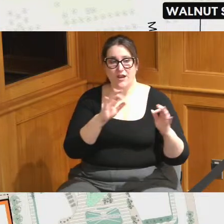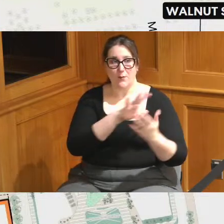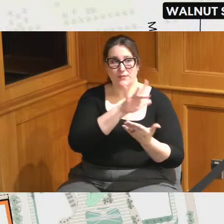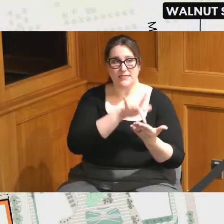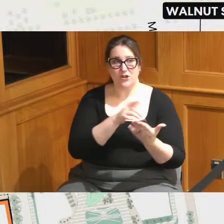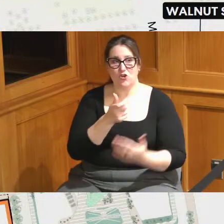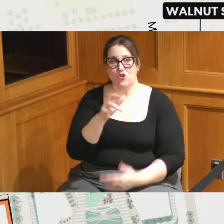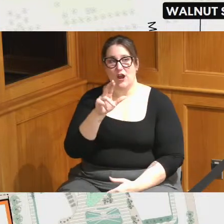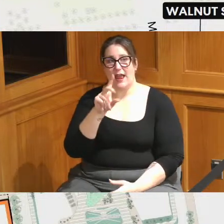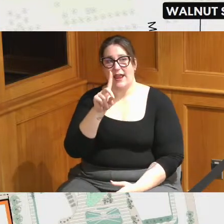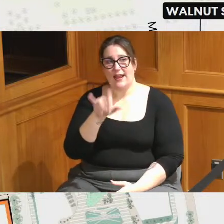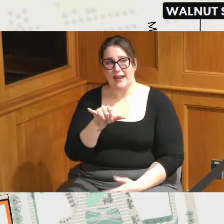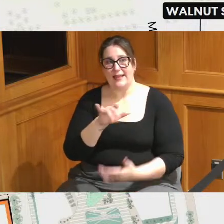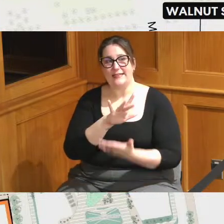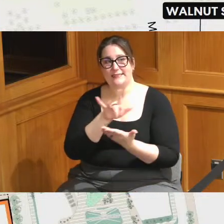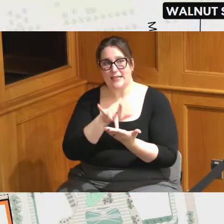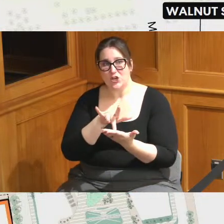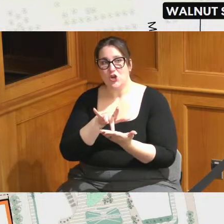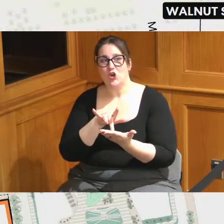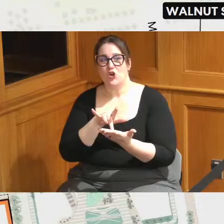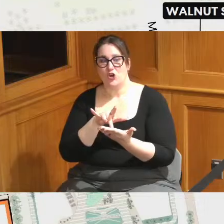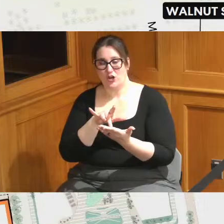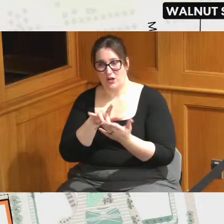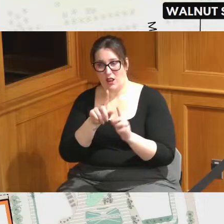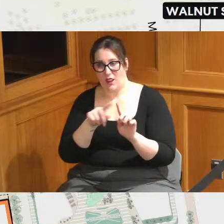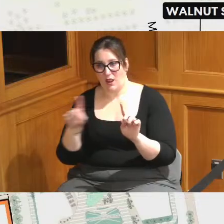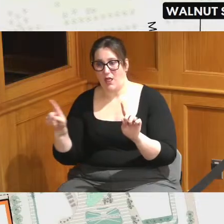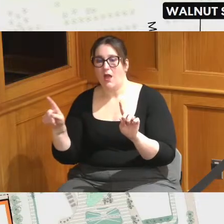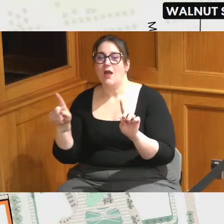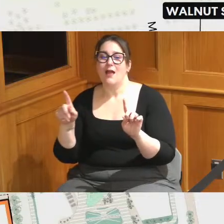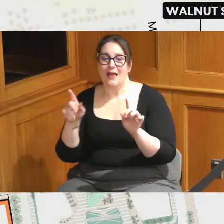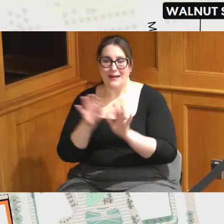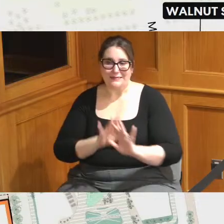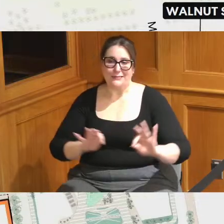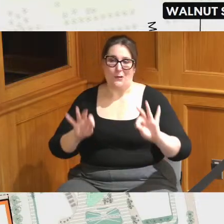and the Black Music Walk of Fame as a string of really important cultural destinations in around